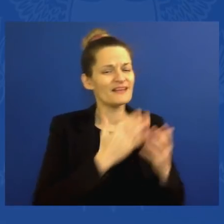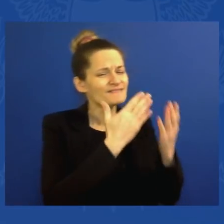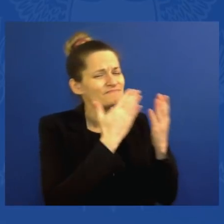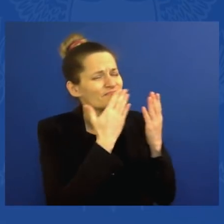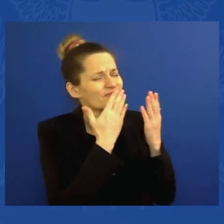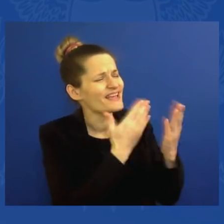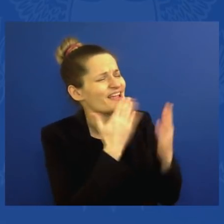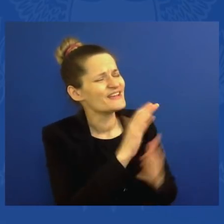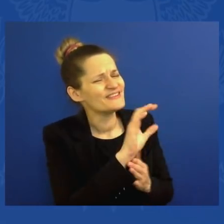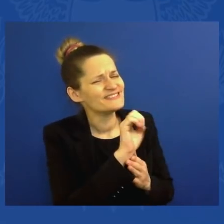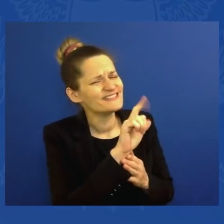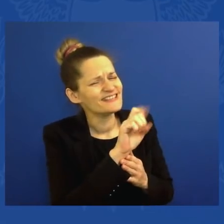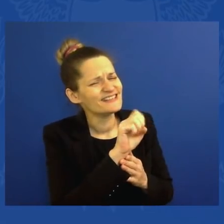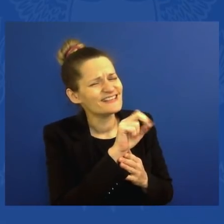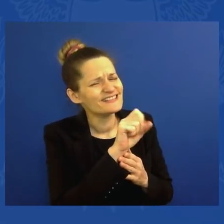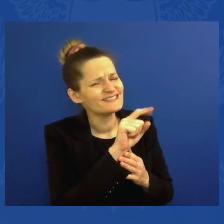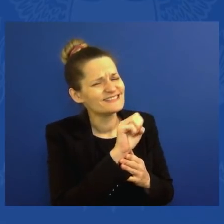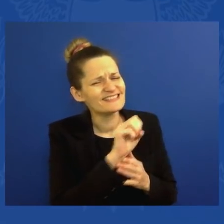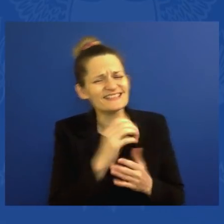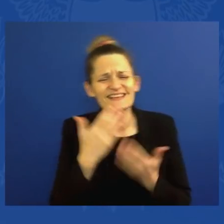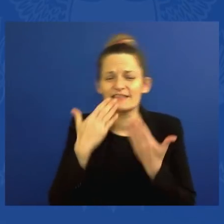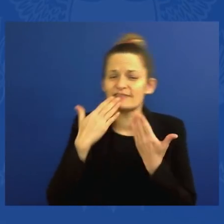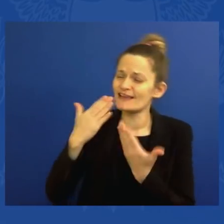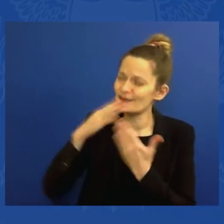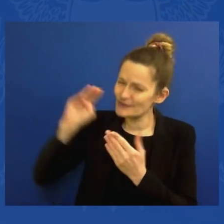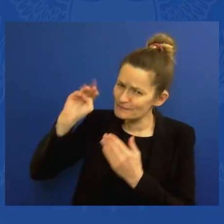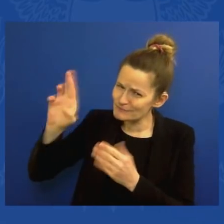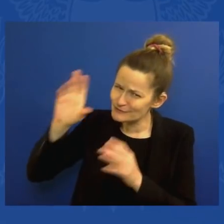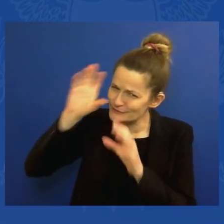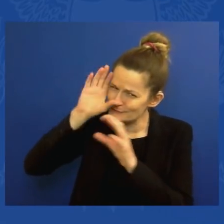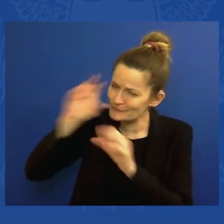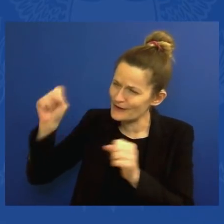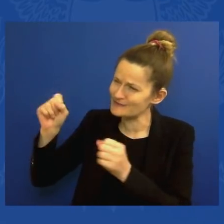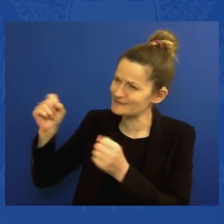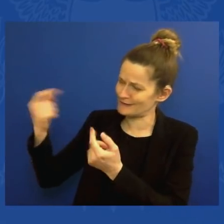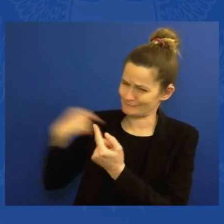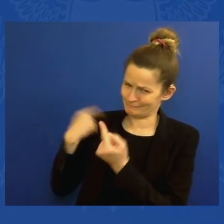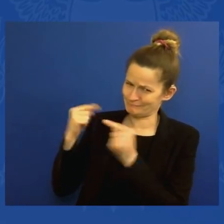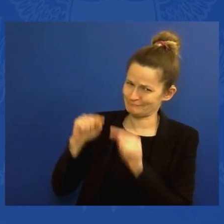And what better day than Employee Appreciation Day you can see on the screen here